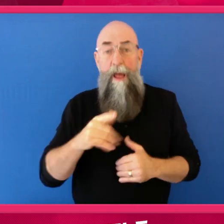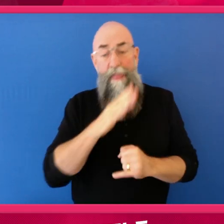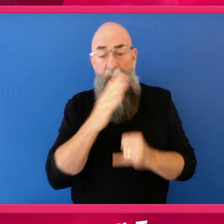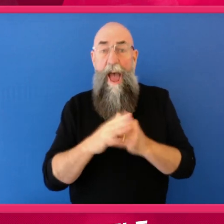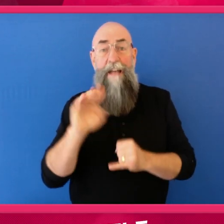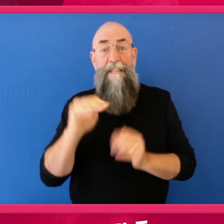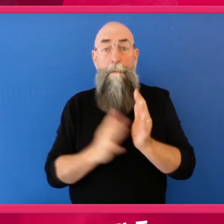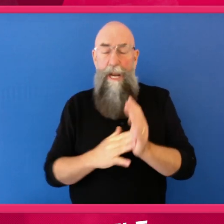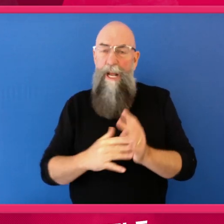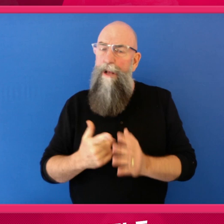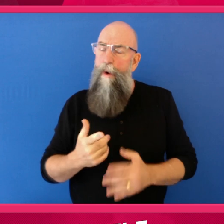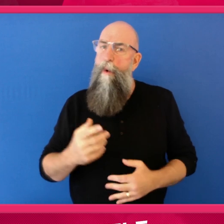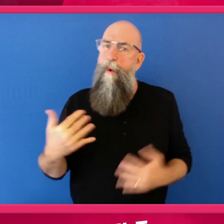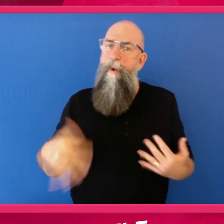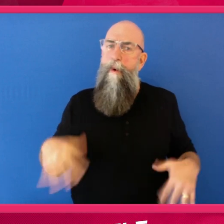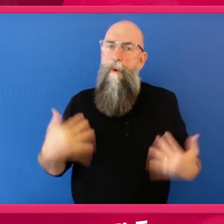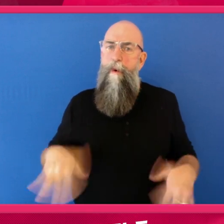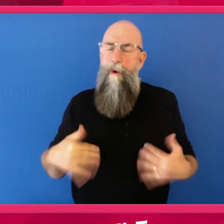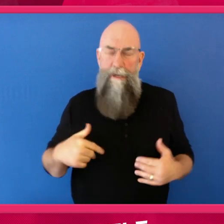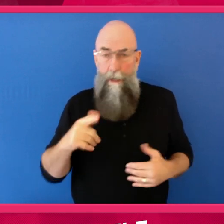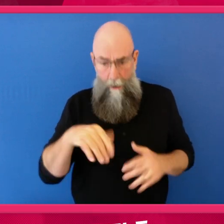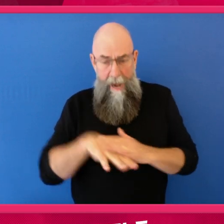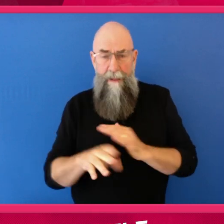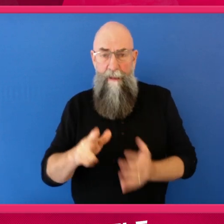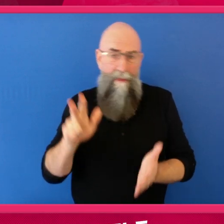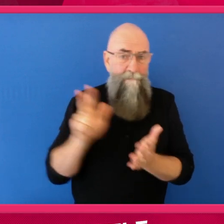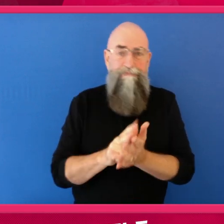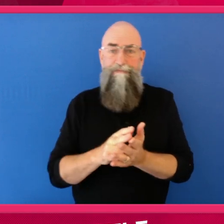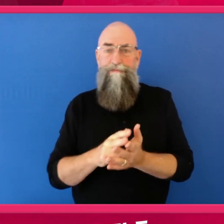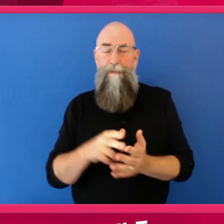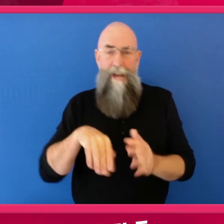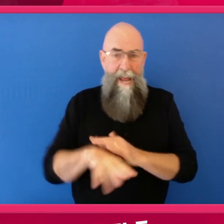you're in a Paralympic final, right? It was probably, it was hard and the lungs were busting,